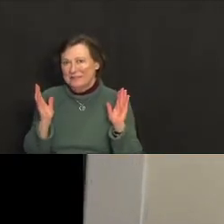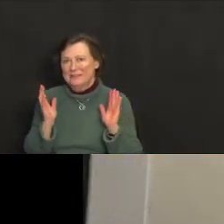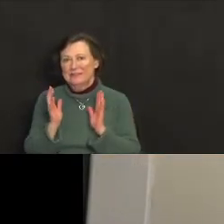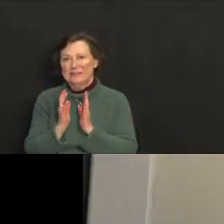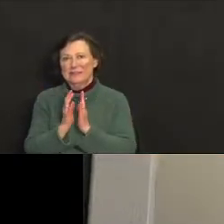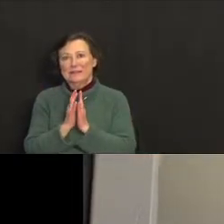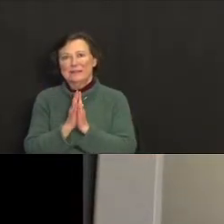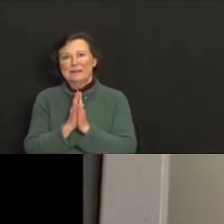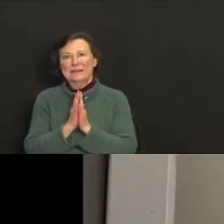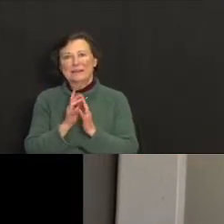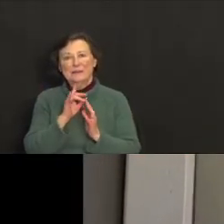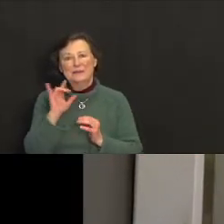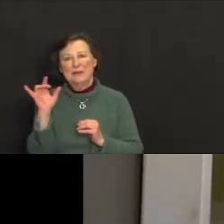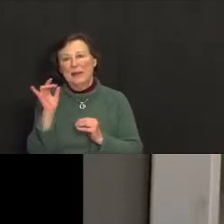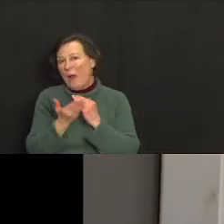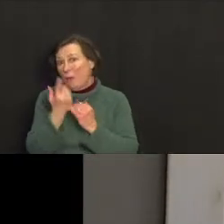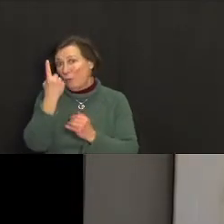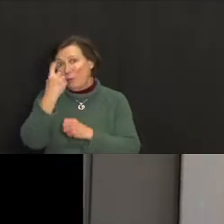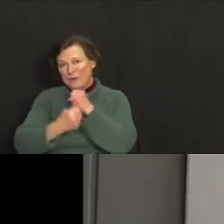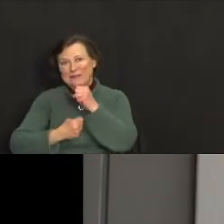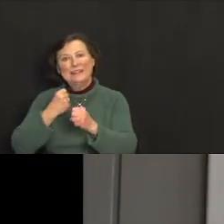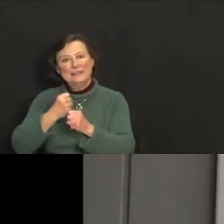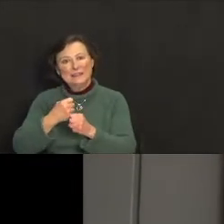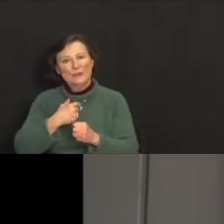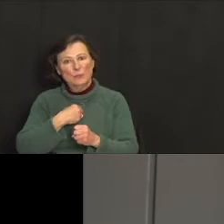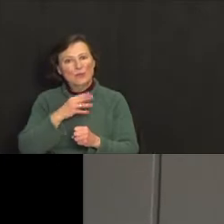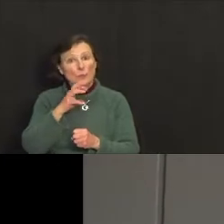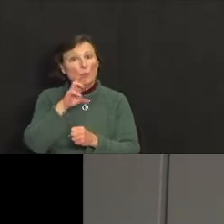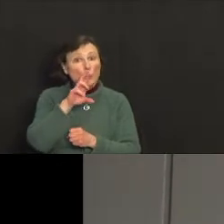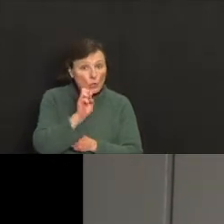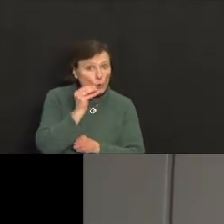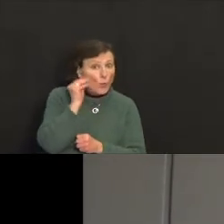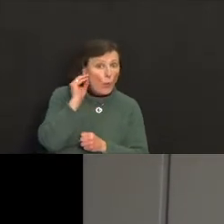It was like almost a year that we had been homeless so it's a very surreal feeling.